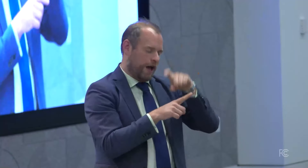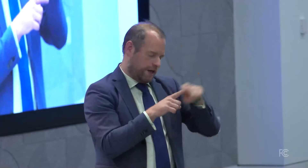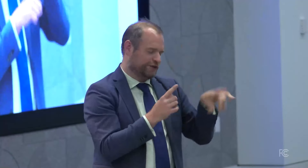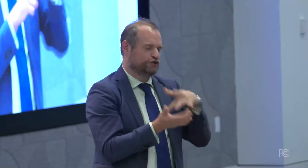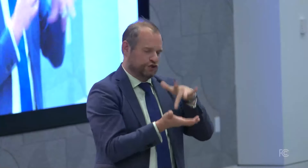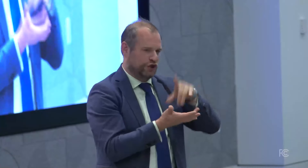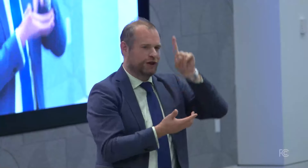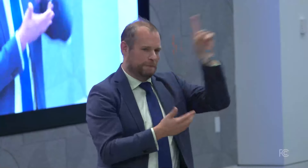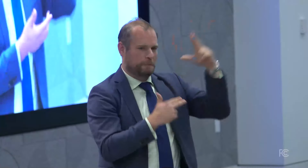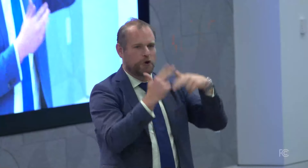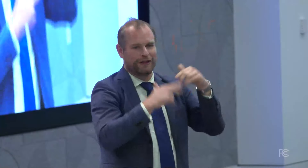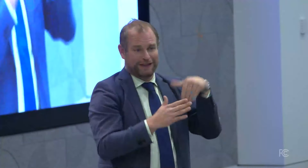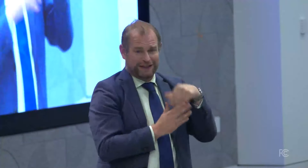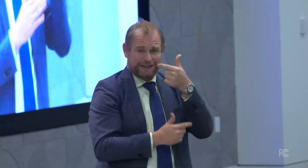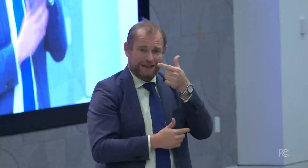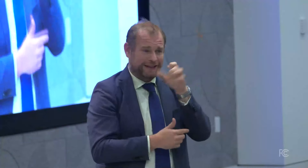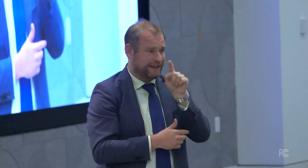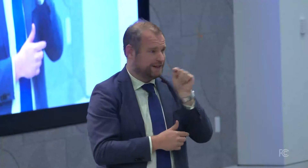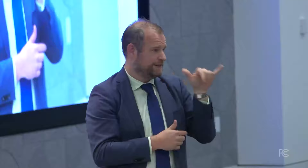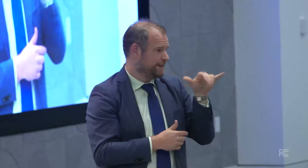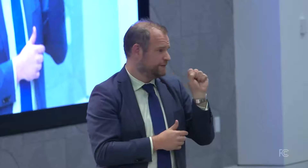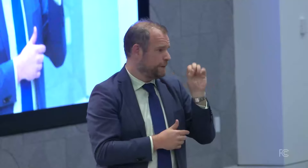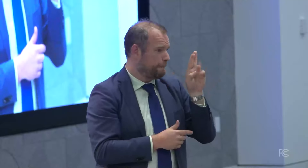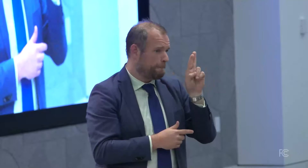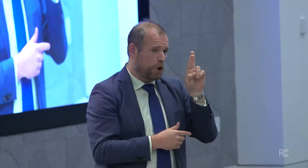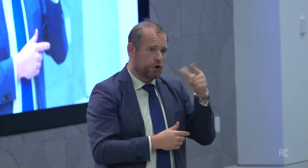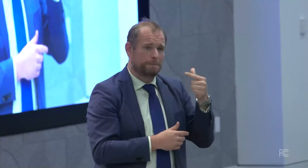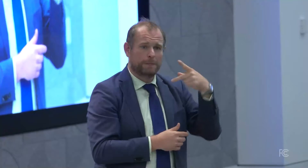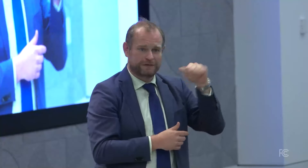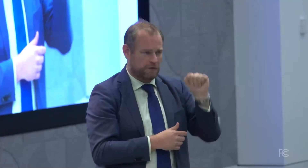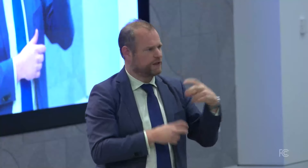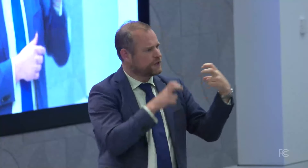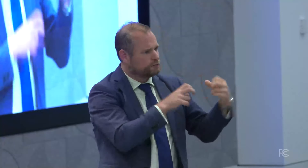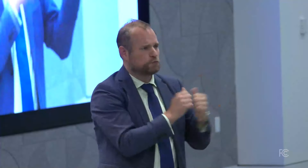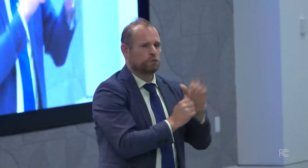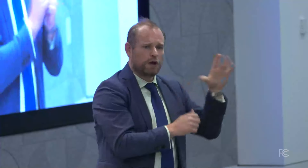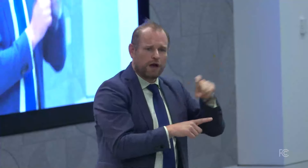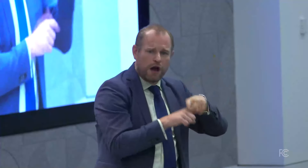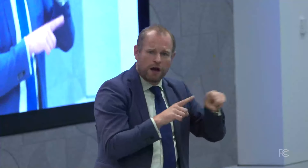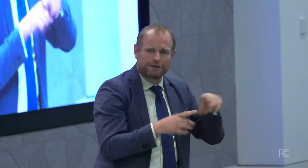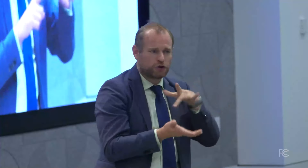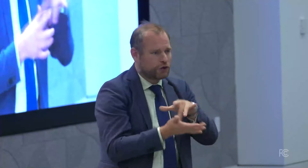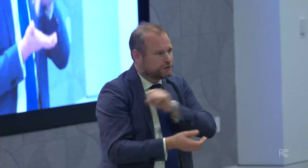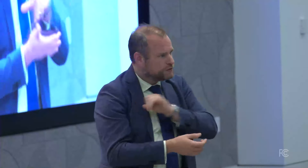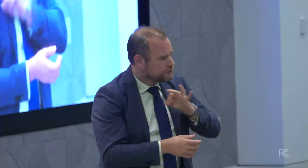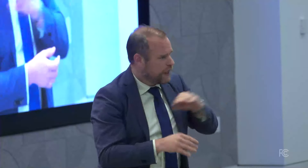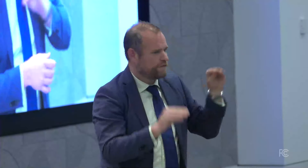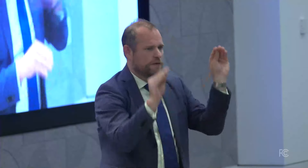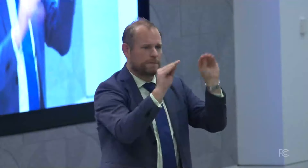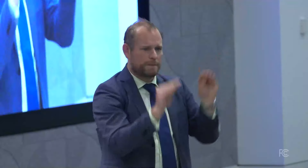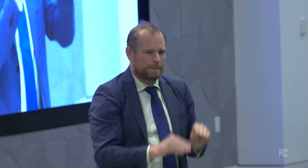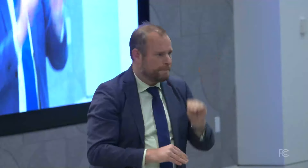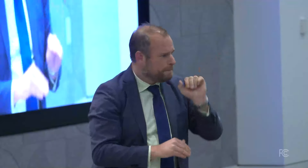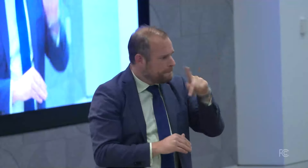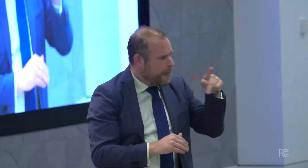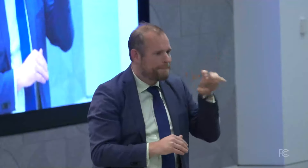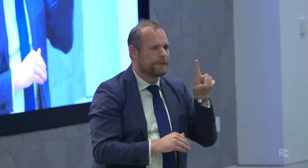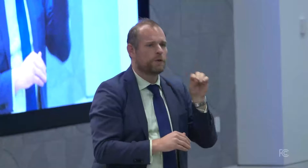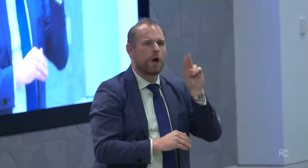BUILDING, I'M SURE THAT SOME OF YOU REMEMBER THAT. BUT WE GOT IN A VAN AND WE WENT TO FCC.